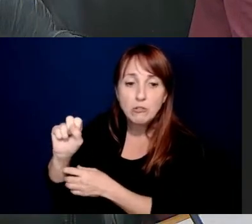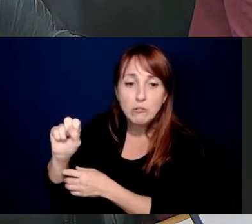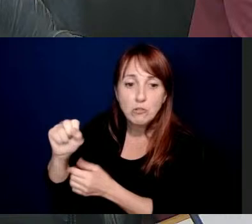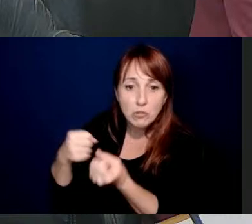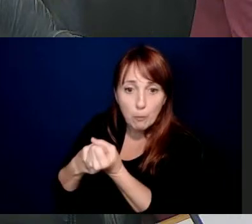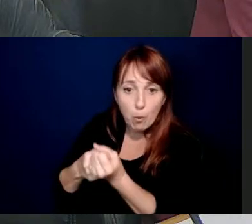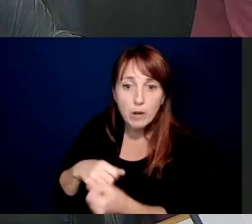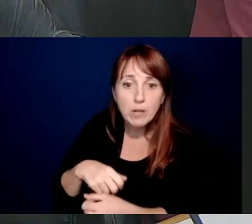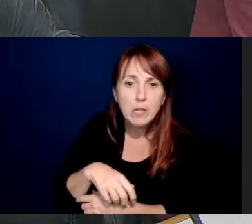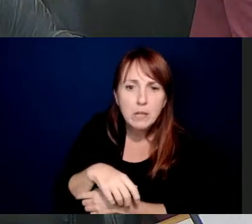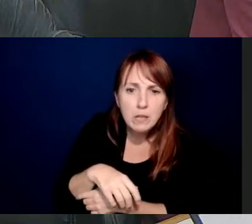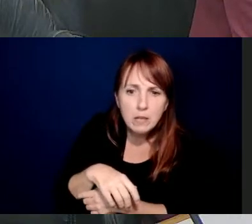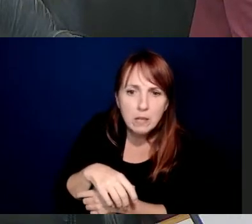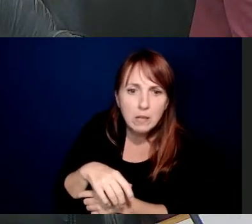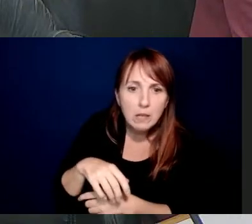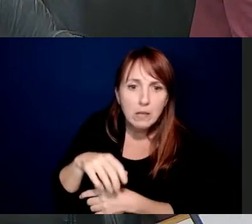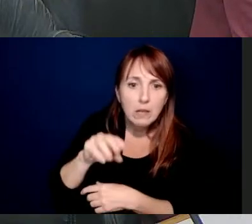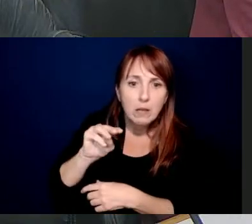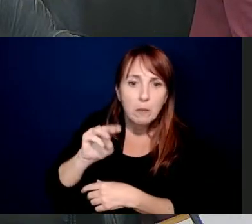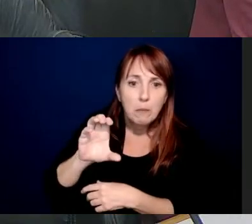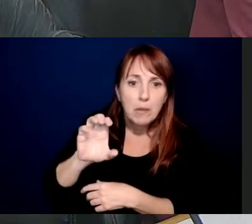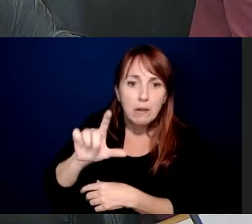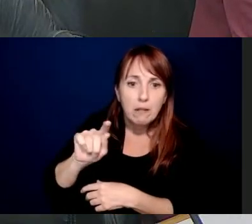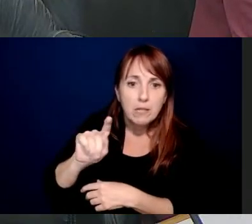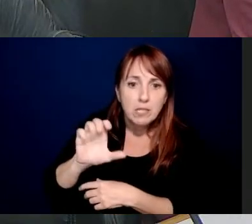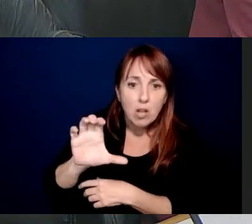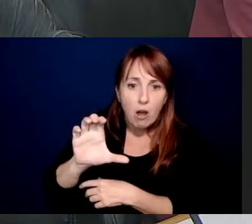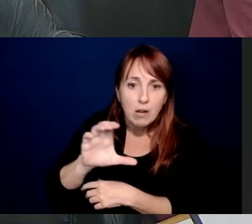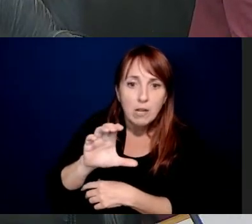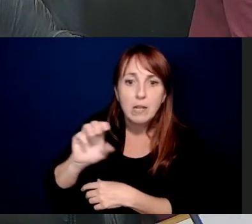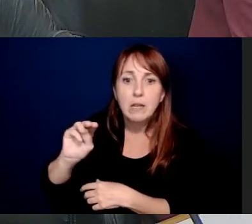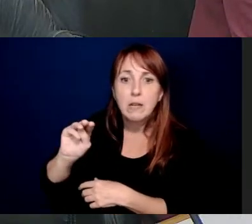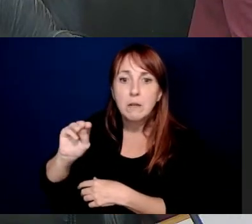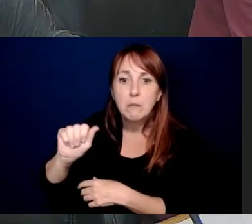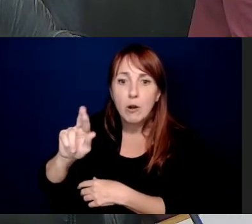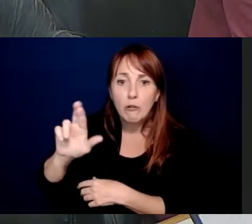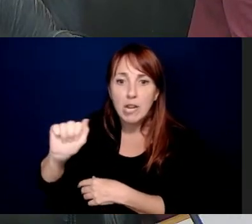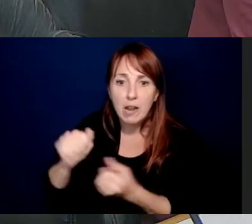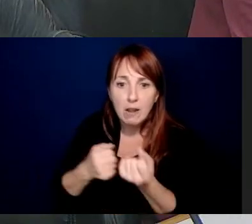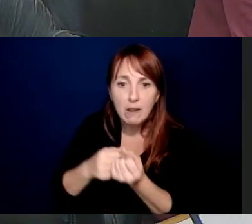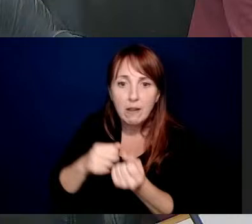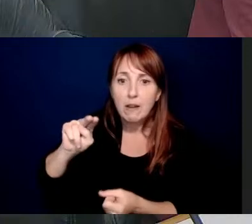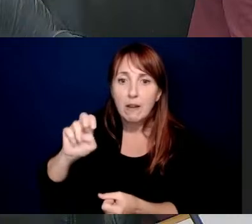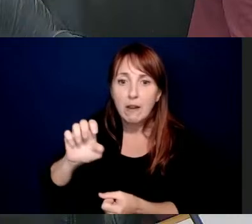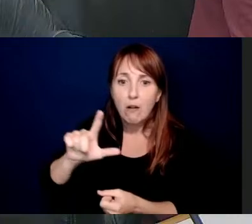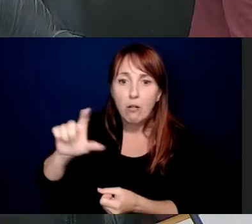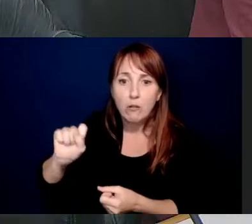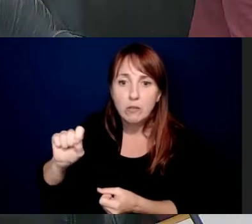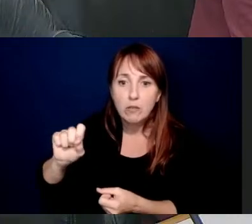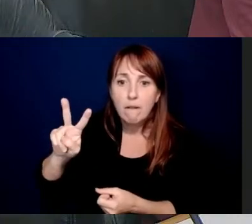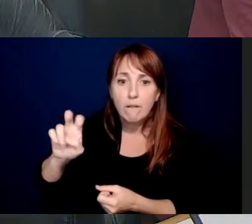Maria Nichols in support. Virgil spin in support Brandon Young in support Marie